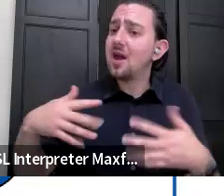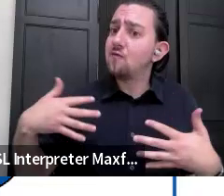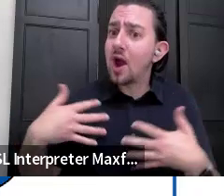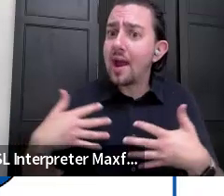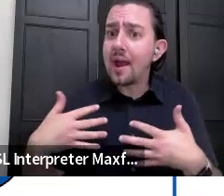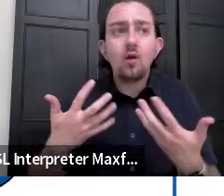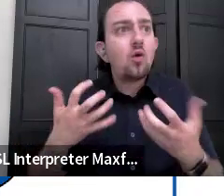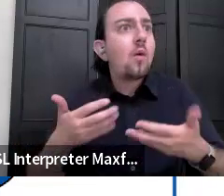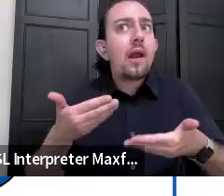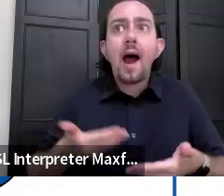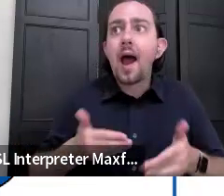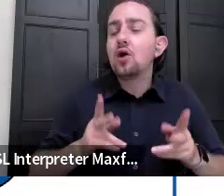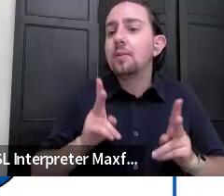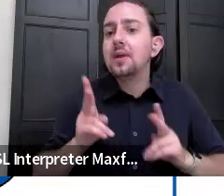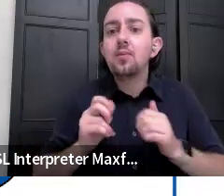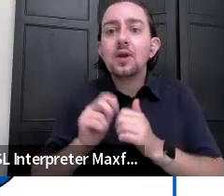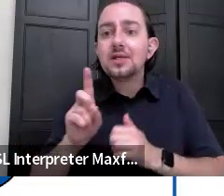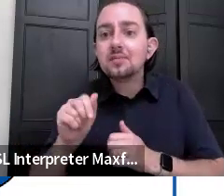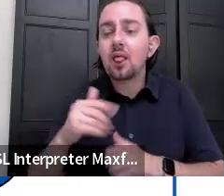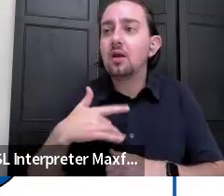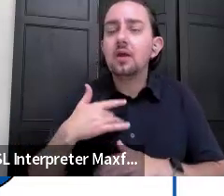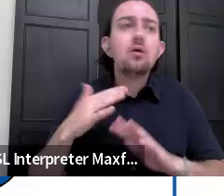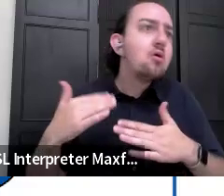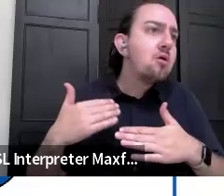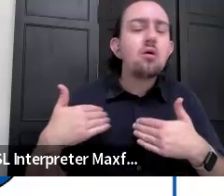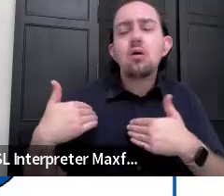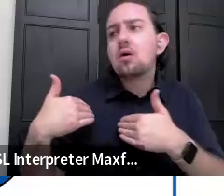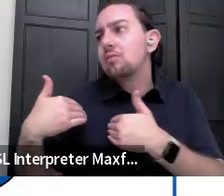They are afraid of what they will have to do as reasonable accommodations.